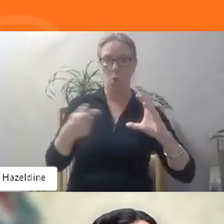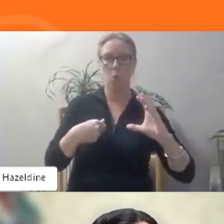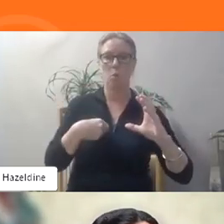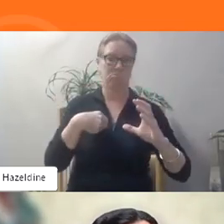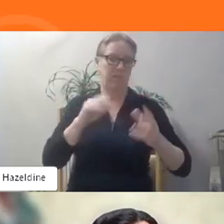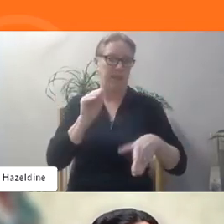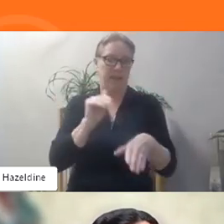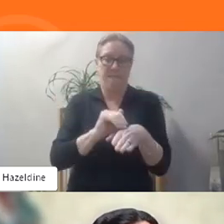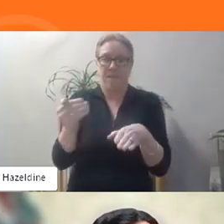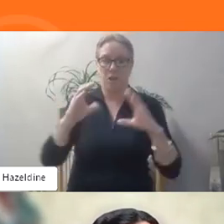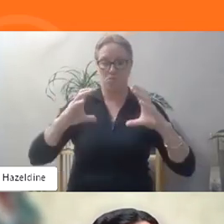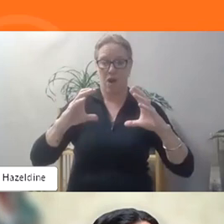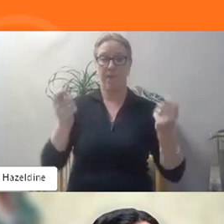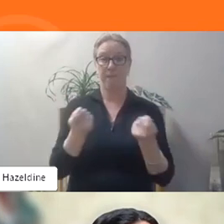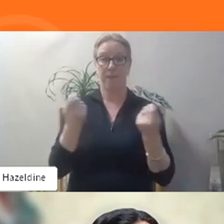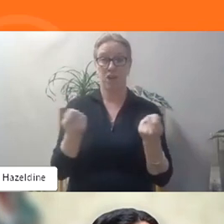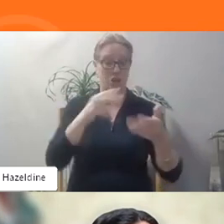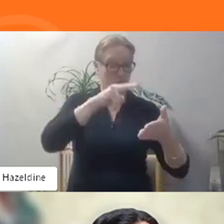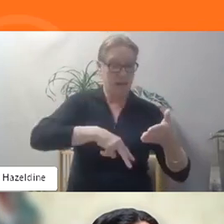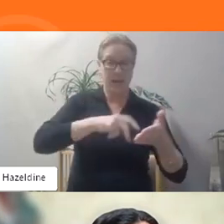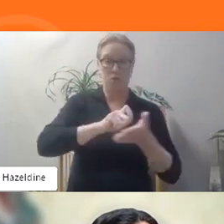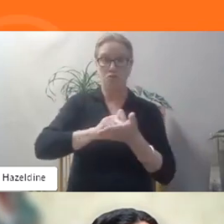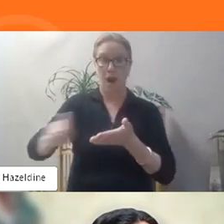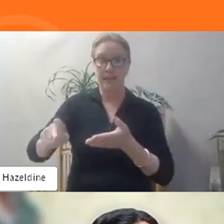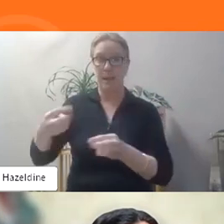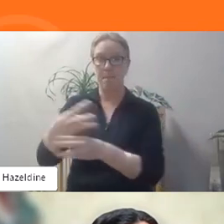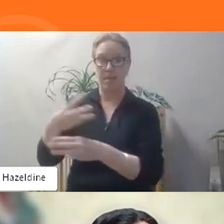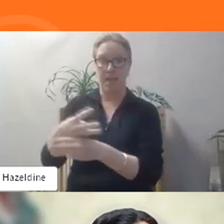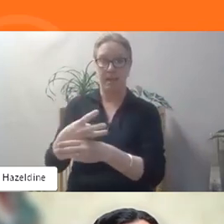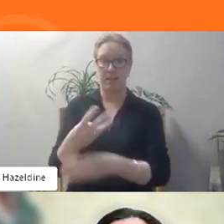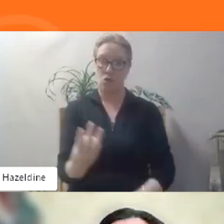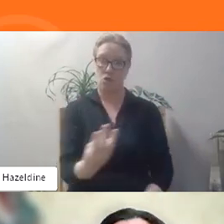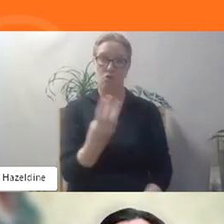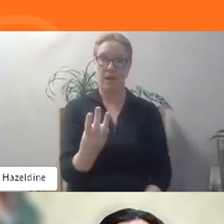brain function in reading, writing and mathematics. And these conditions